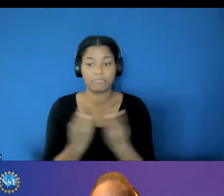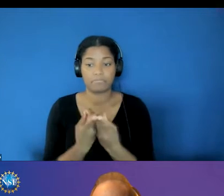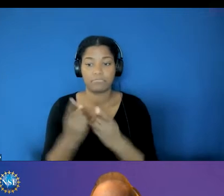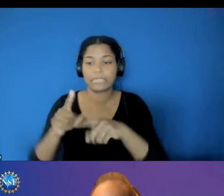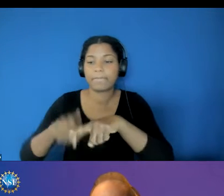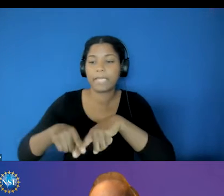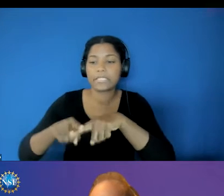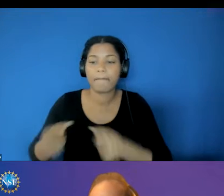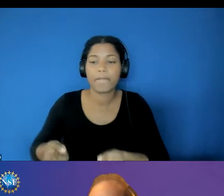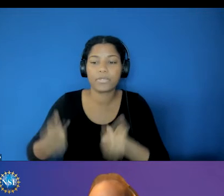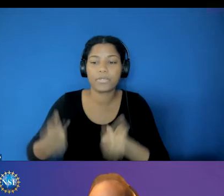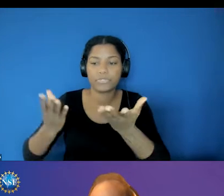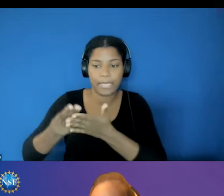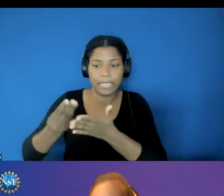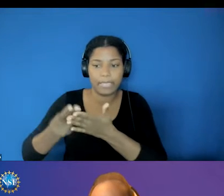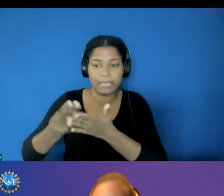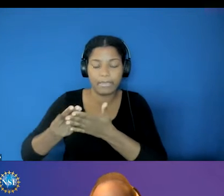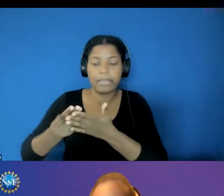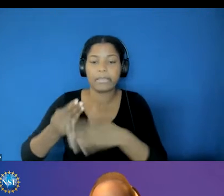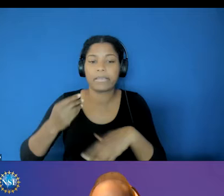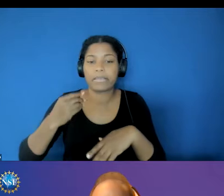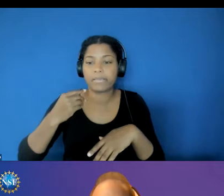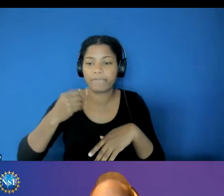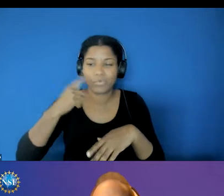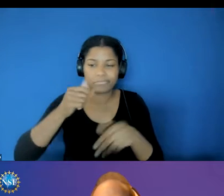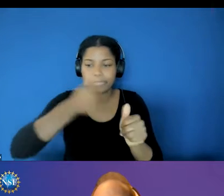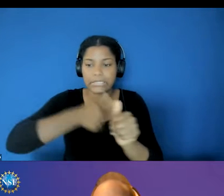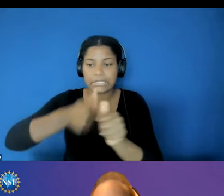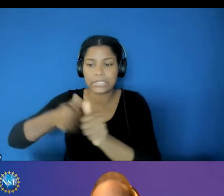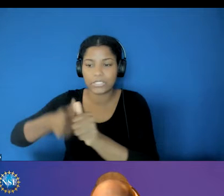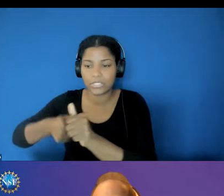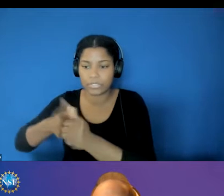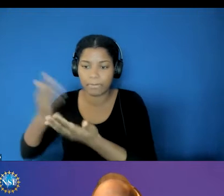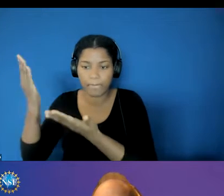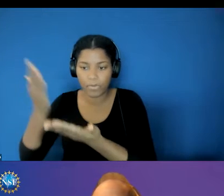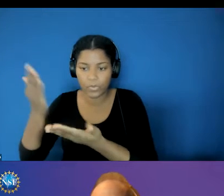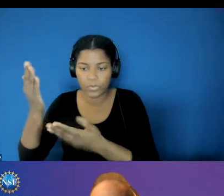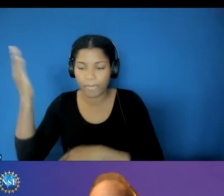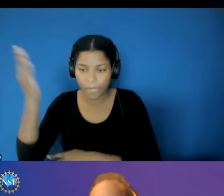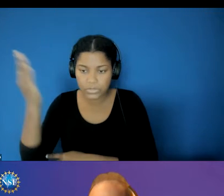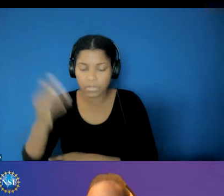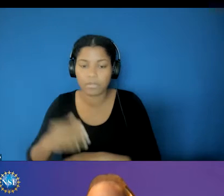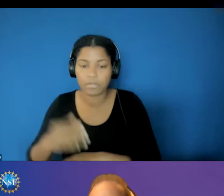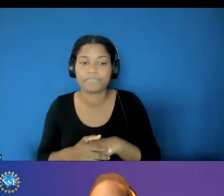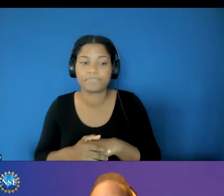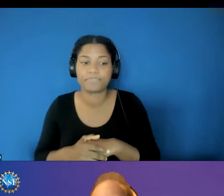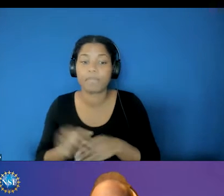of the proposals that each division is reviewing. So, in that sense there is a comparable success rate,